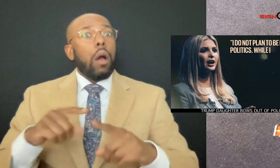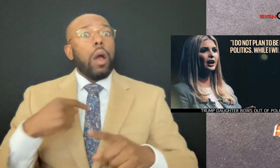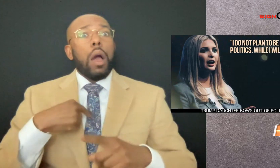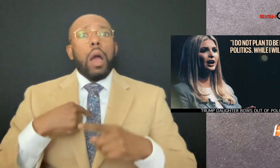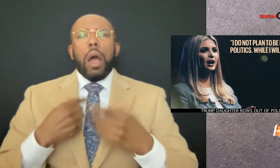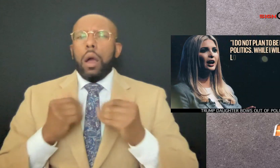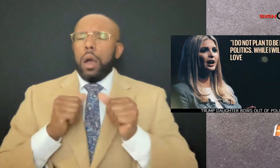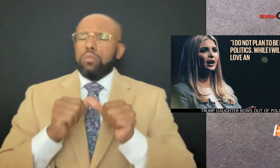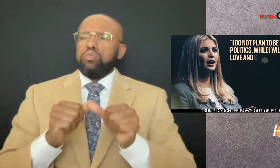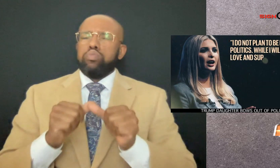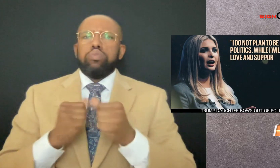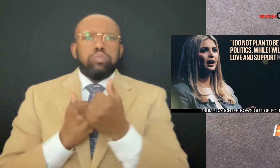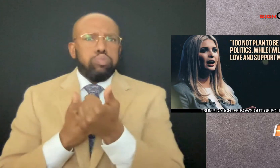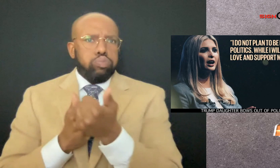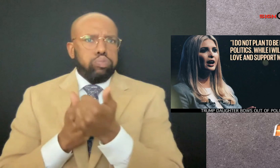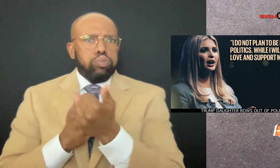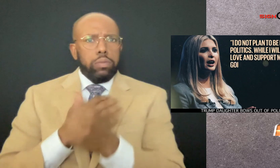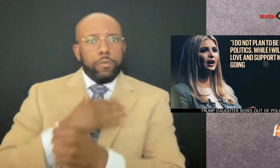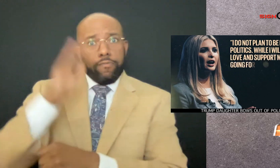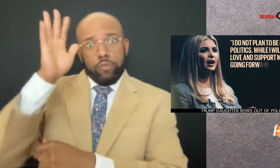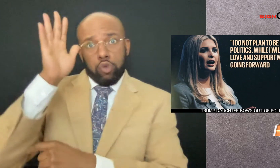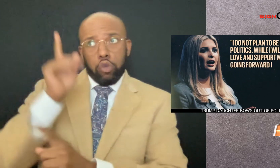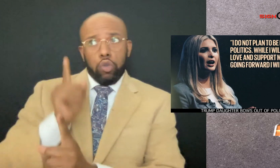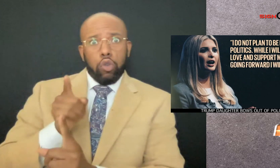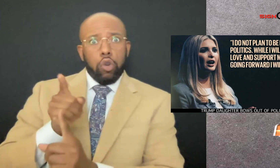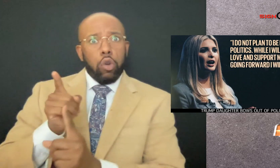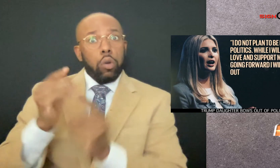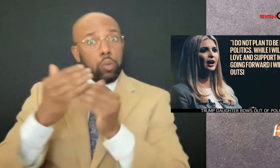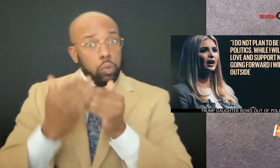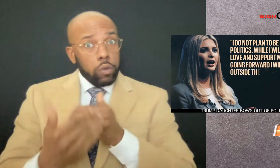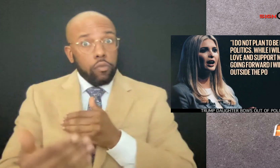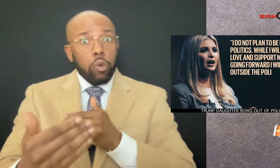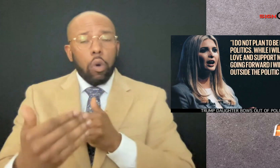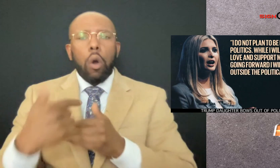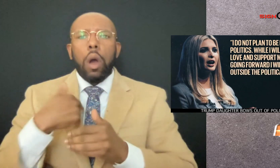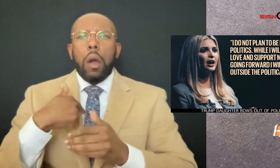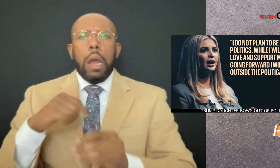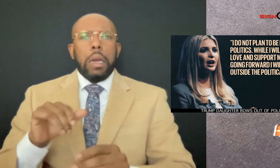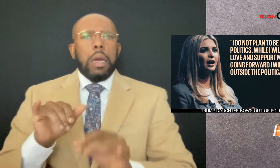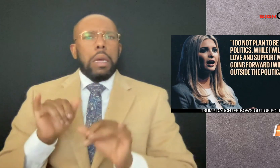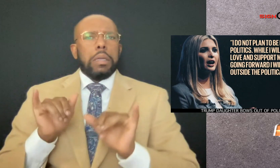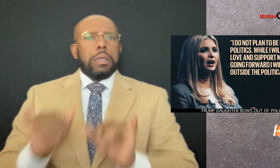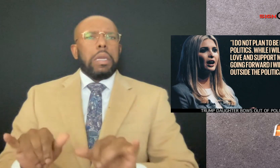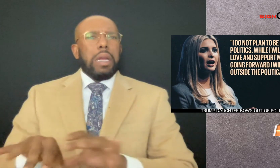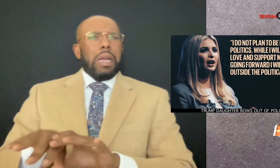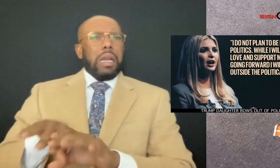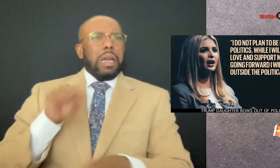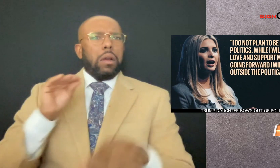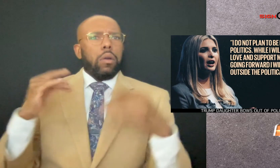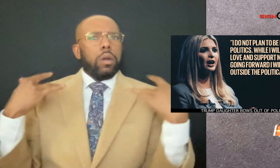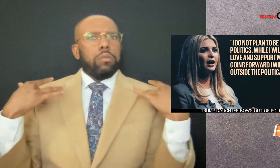I do not plan to be involved in politics. While I will always love and support my father going forward.